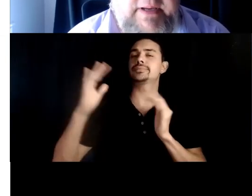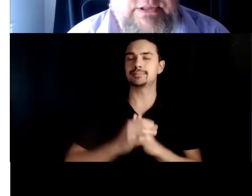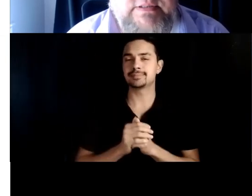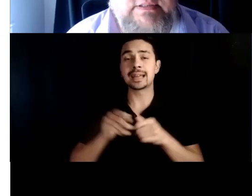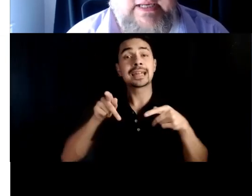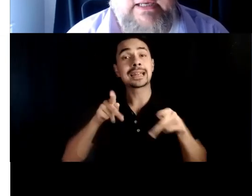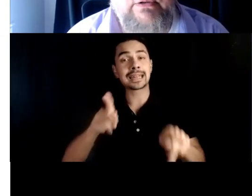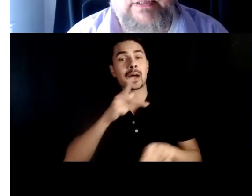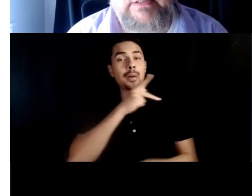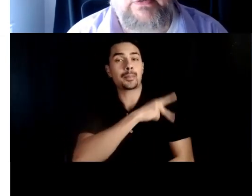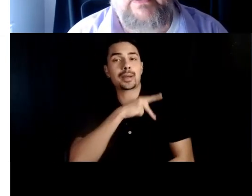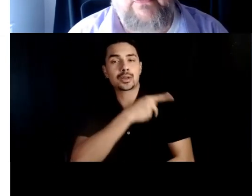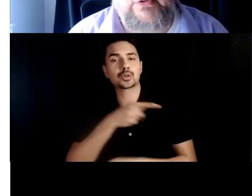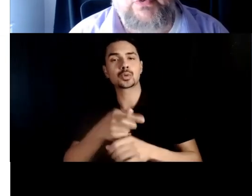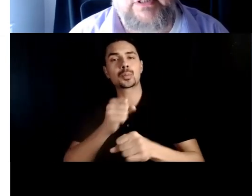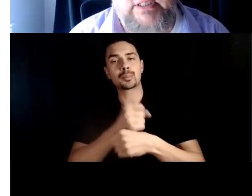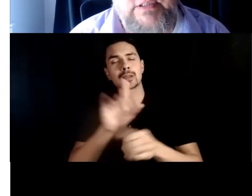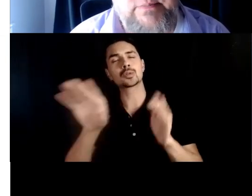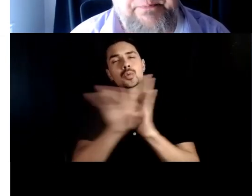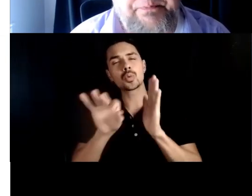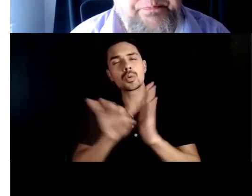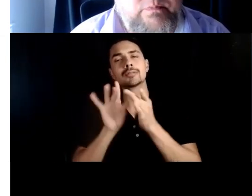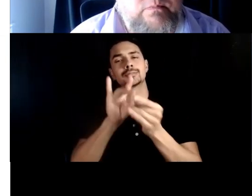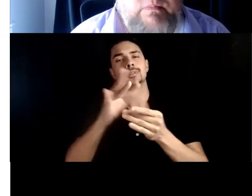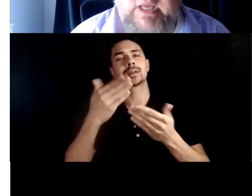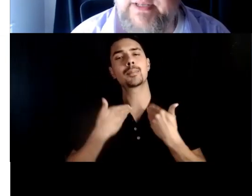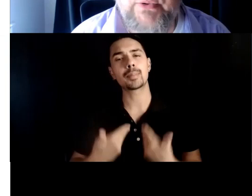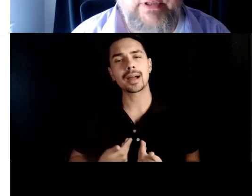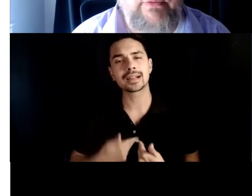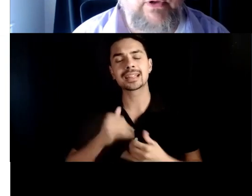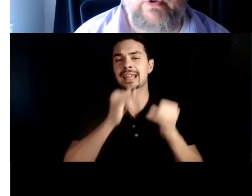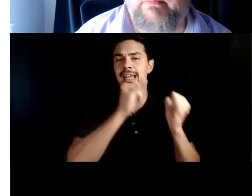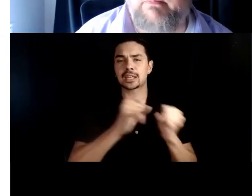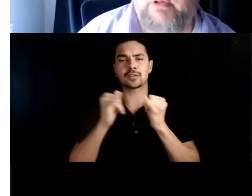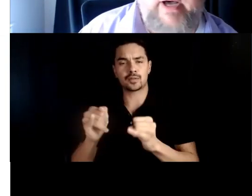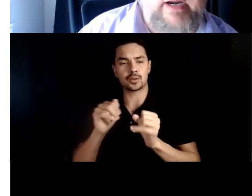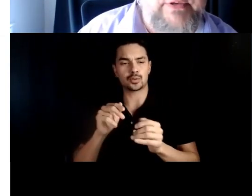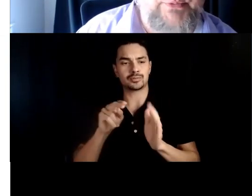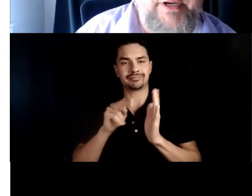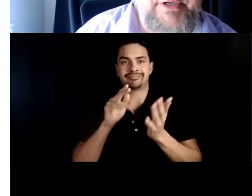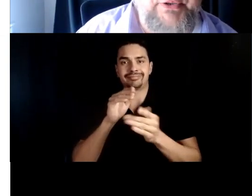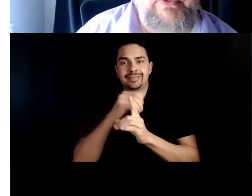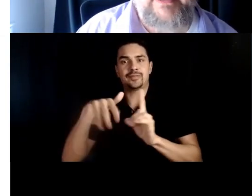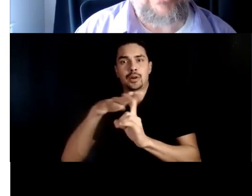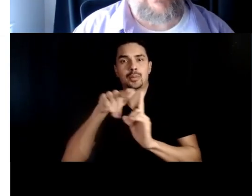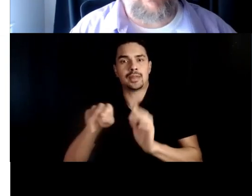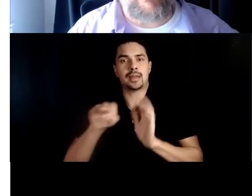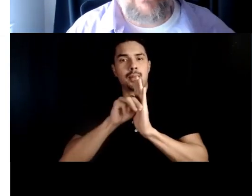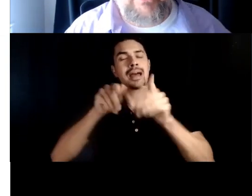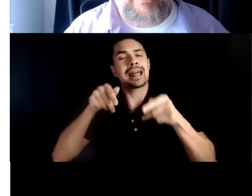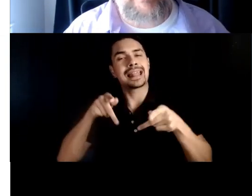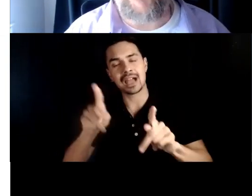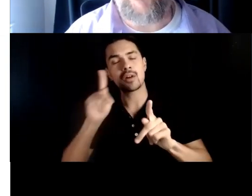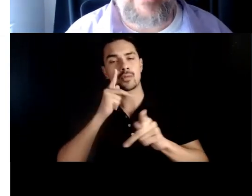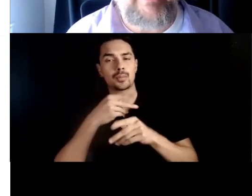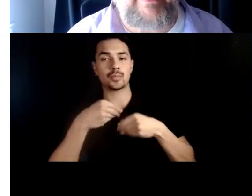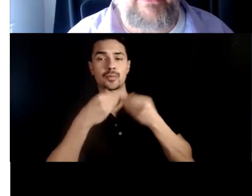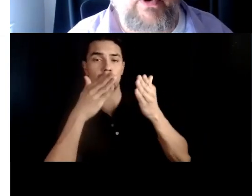and patients to tailor it to individual needs." And that's really, I think, what a lot of us wanna do. When we work with clients, we wanna tailor